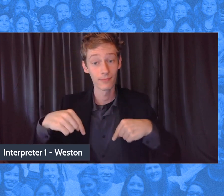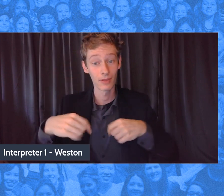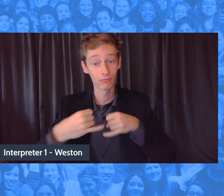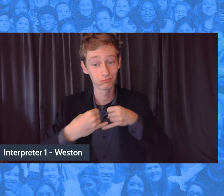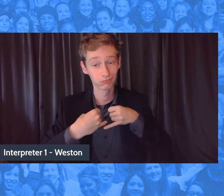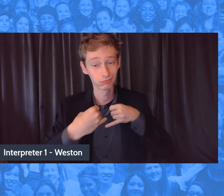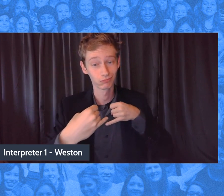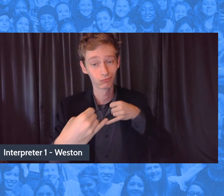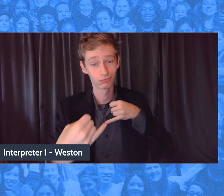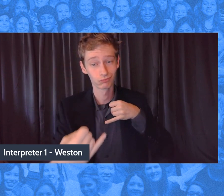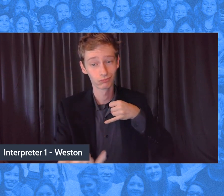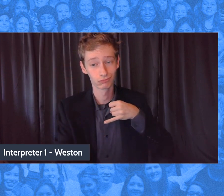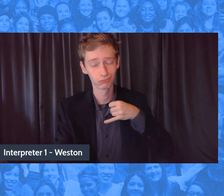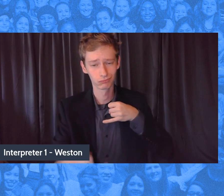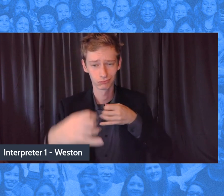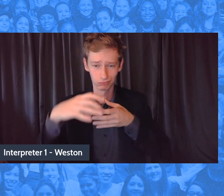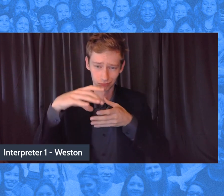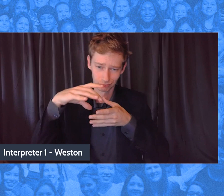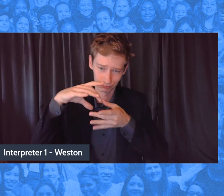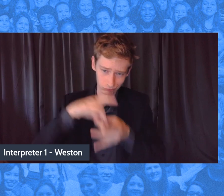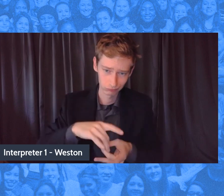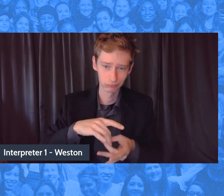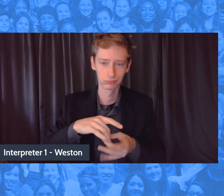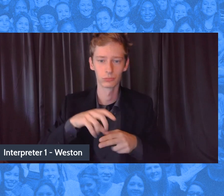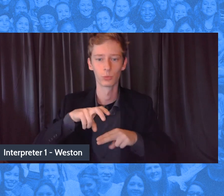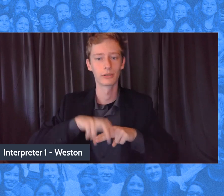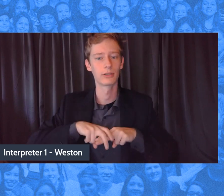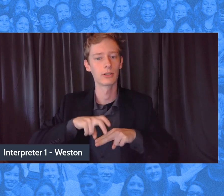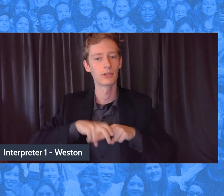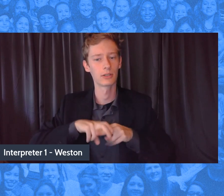making sure that you are held and supported,